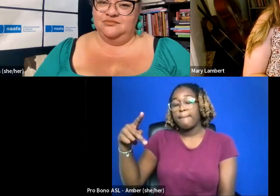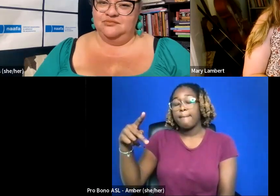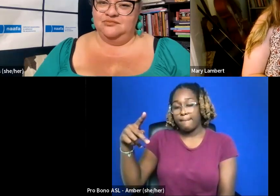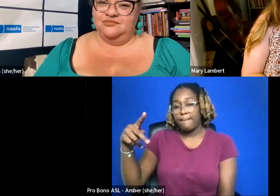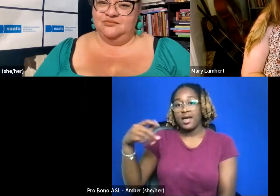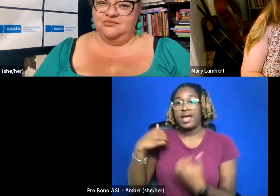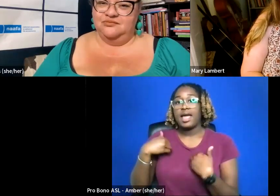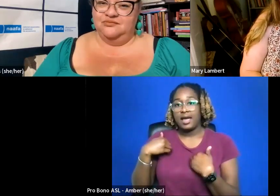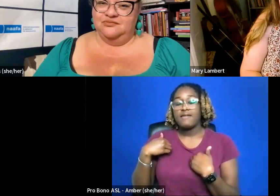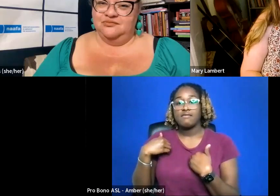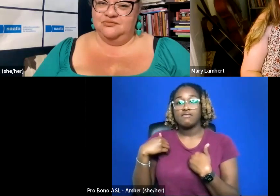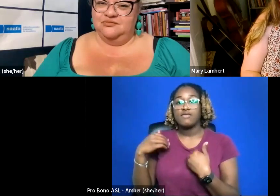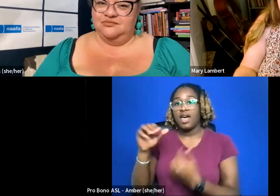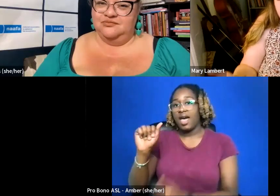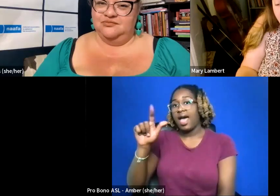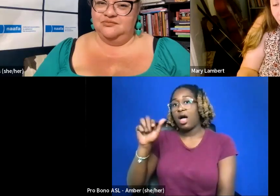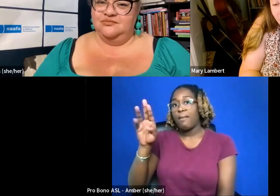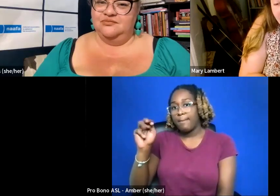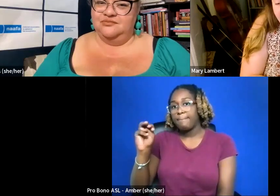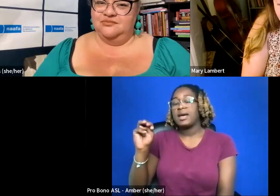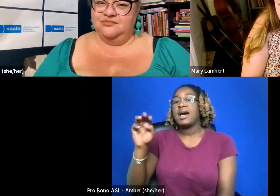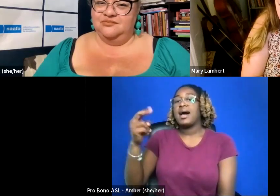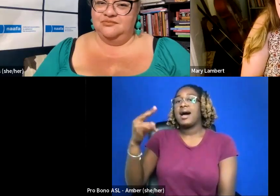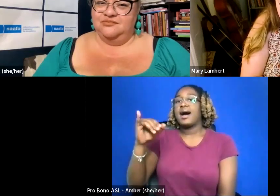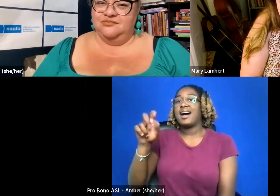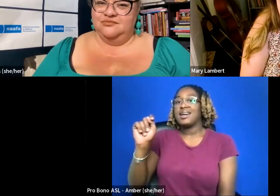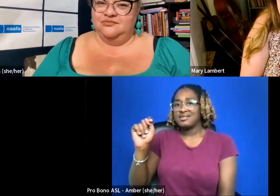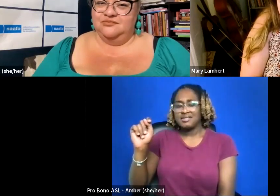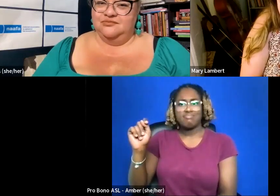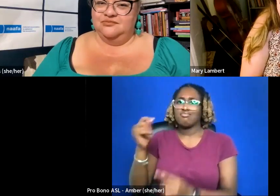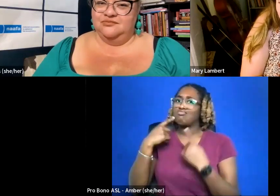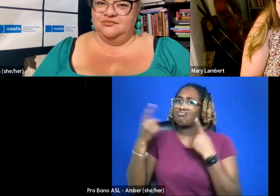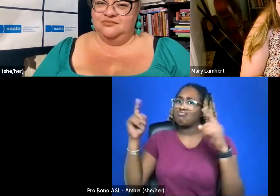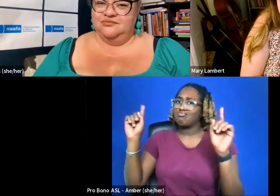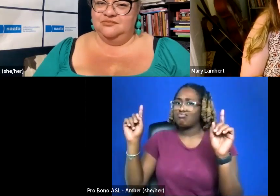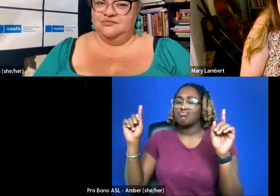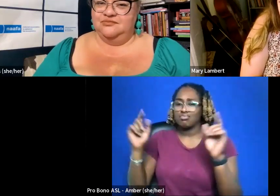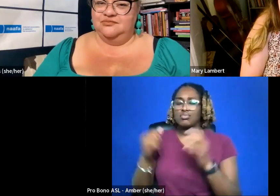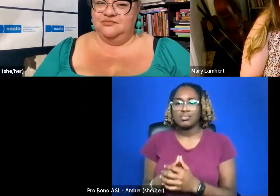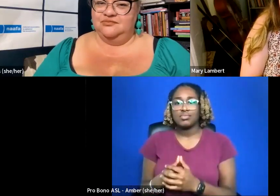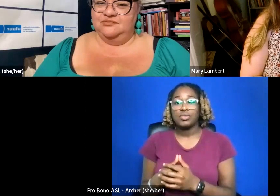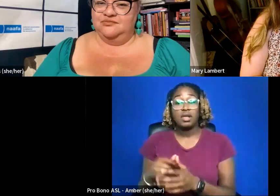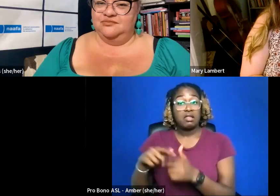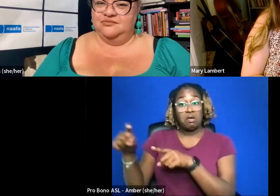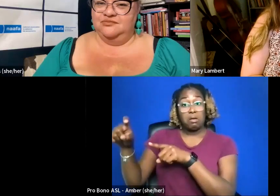The Heist did very well and when they called me to do the song, they were looking